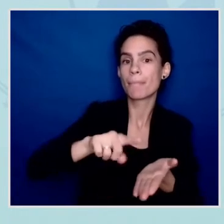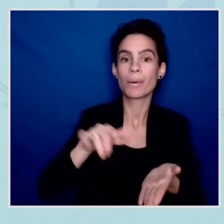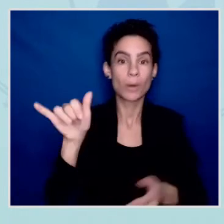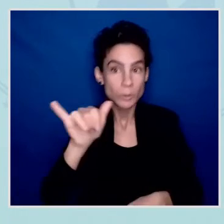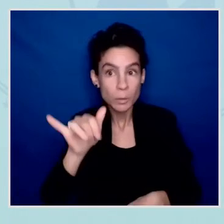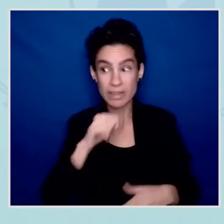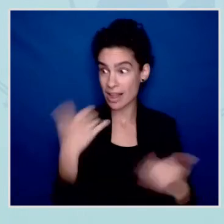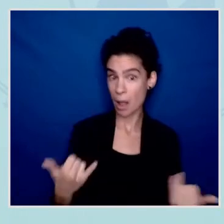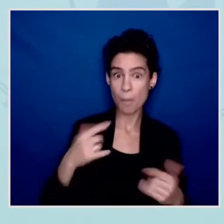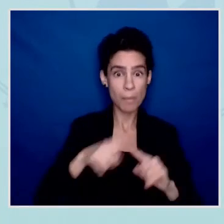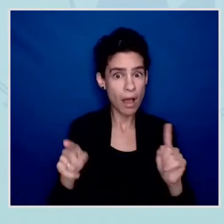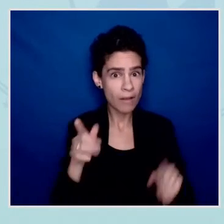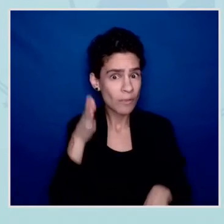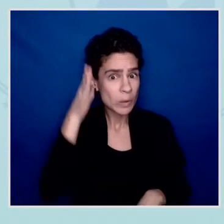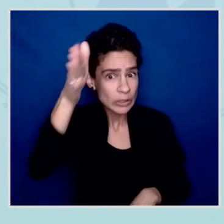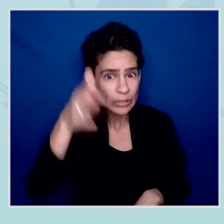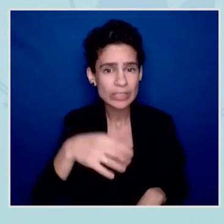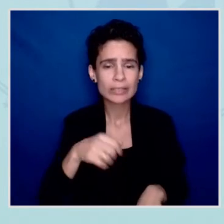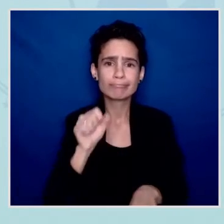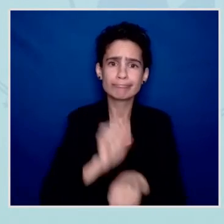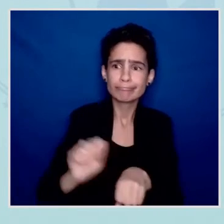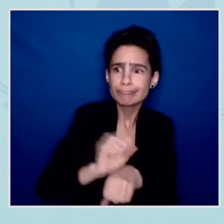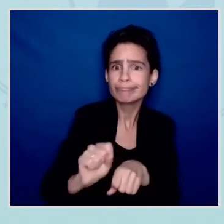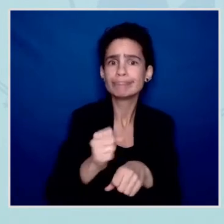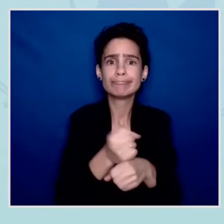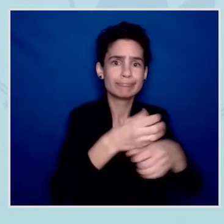WITH CONDITIONS LIKE THE CRISIS TODAY ESPECIALLY WITH SUCH LOW INTEREST RATES TAKING IMMEDIATE